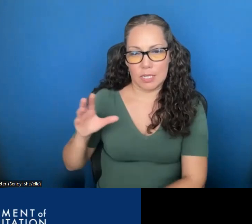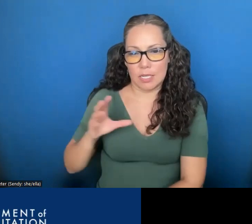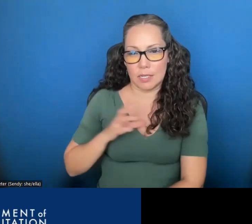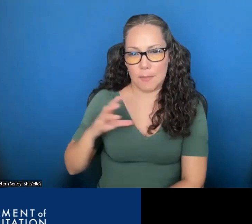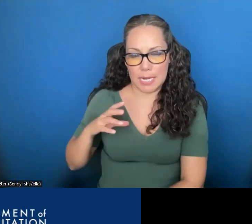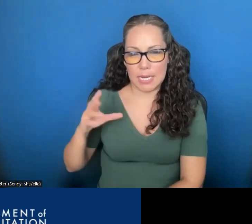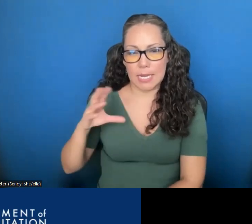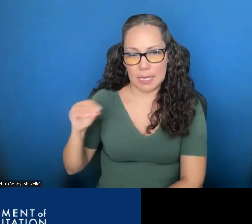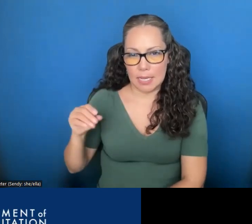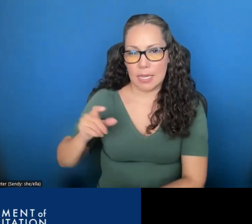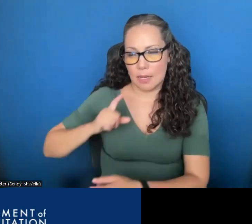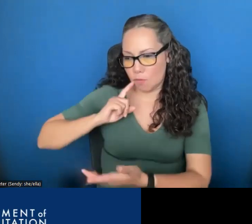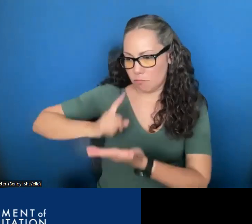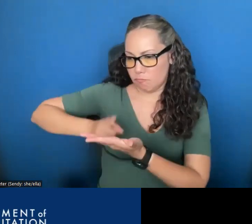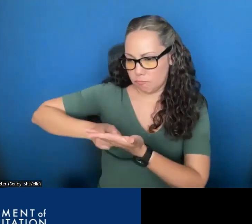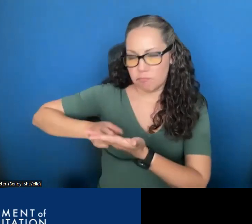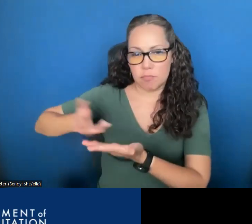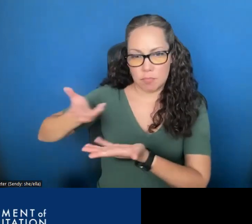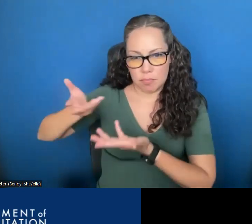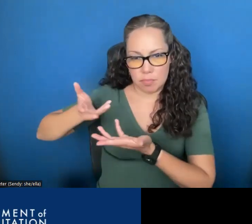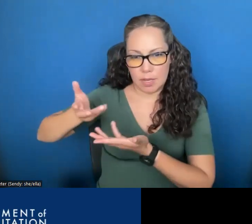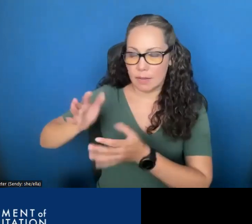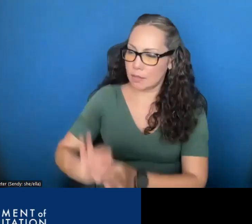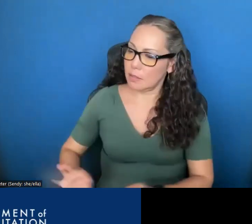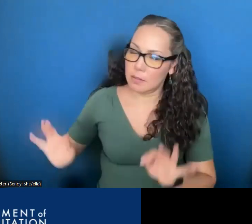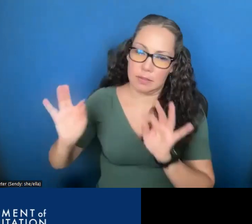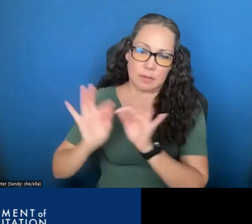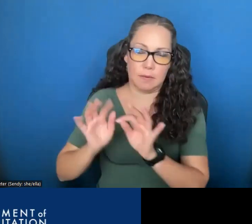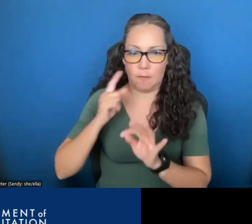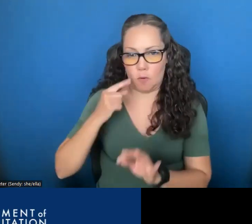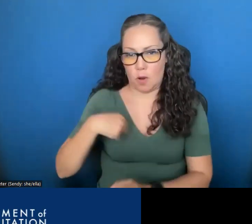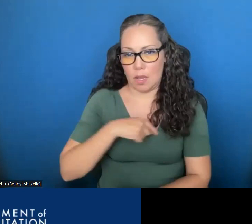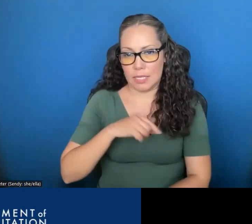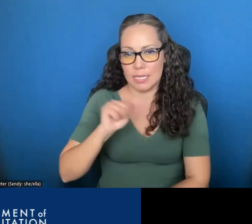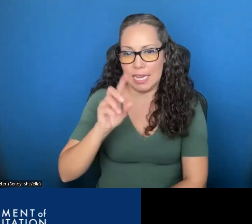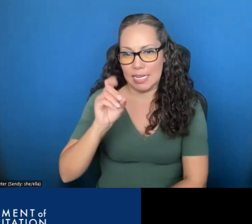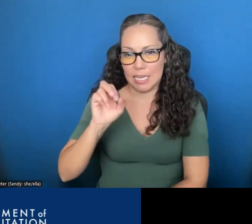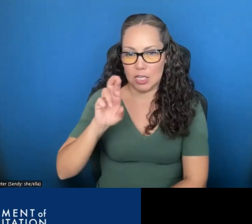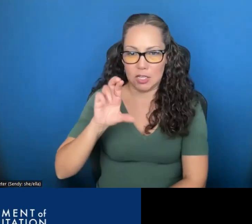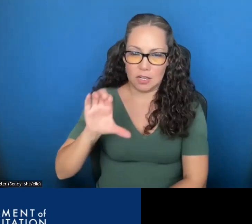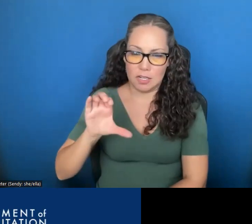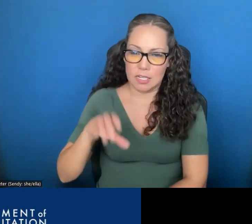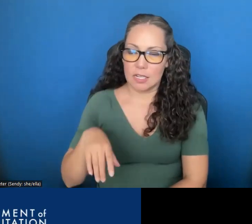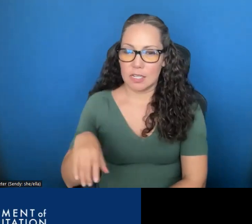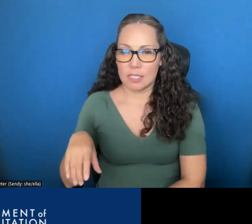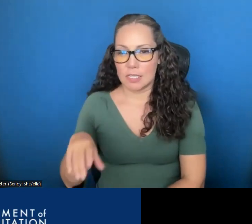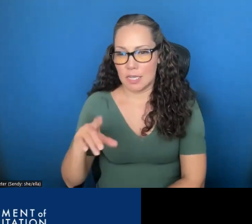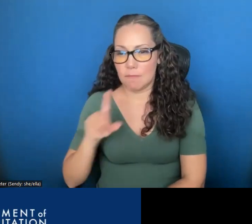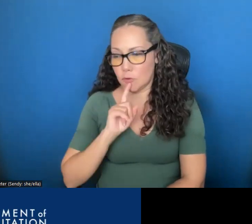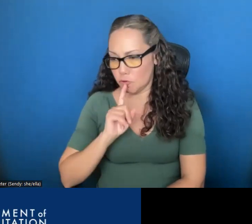that particular committee that's so critical right to adrcs to um ensuring people with disabilities